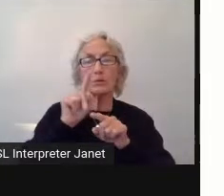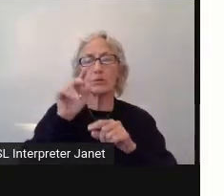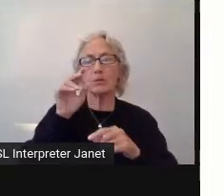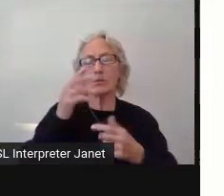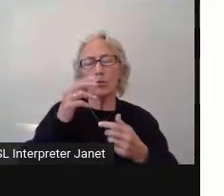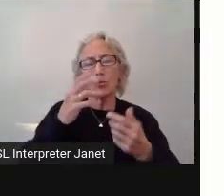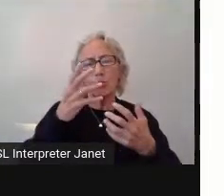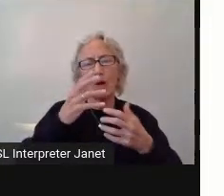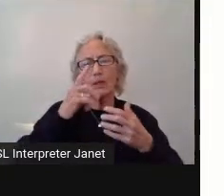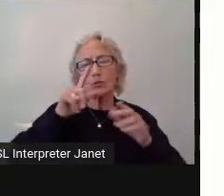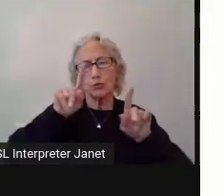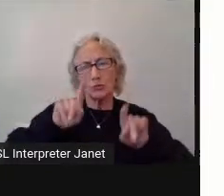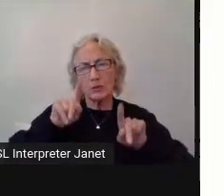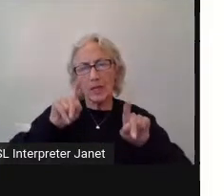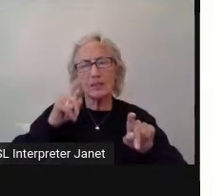this test checks for basic security.